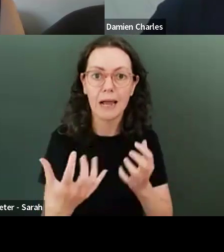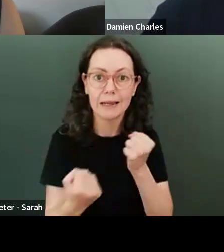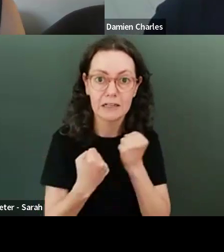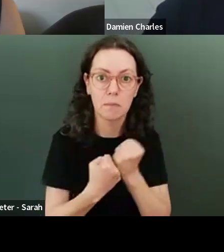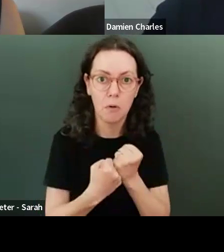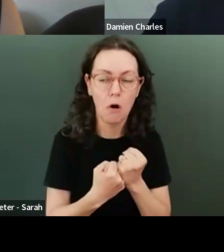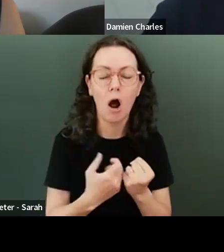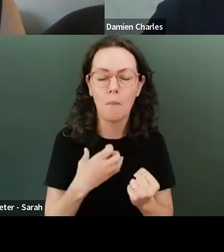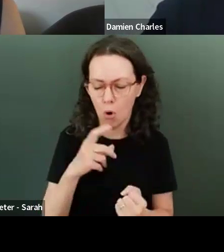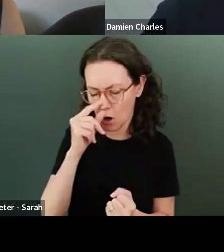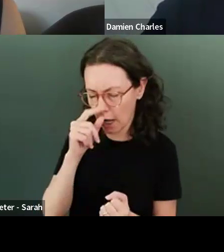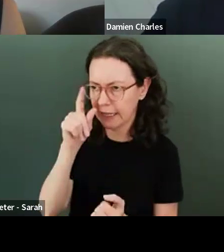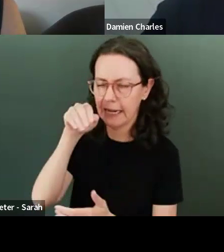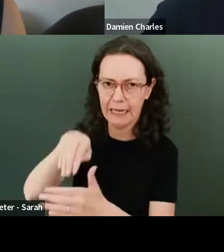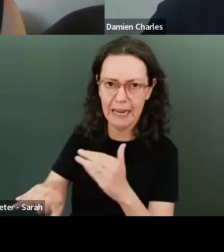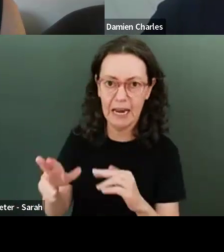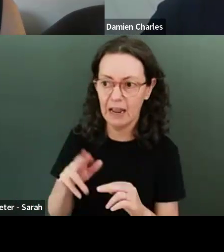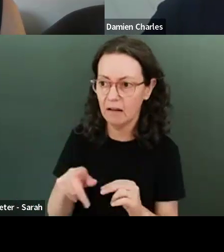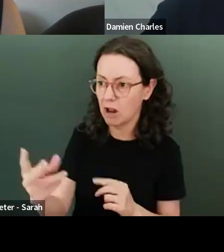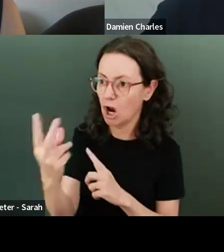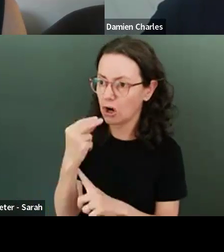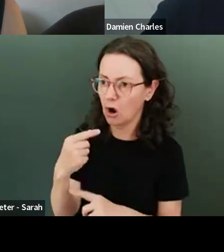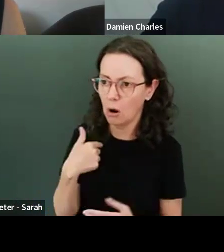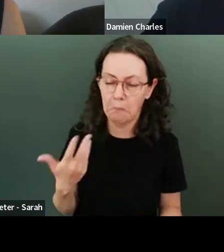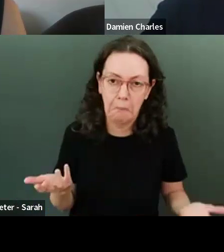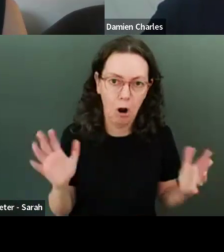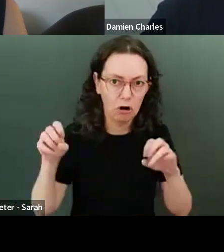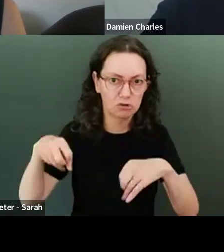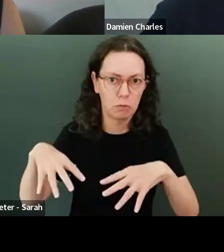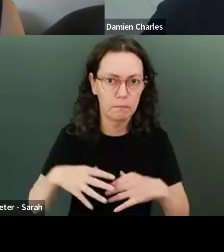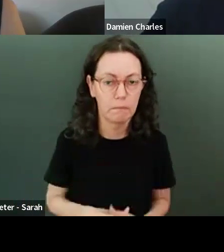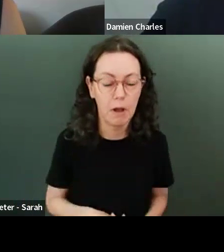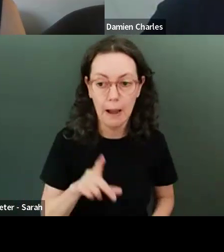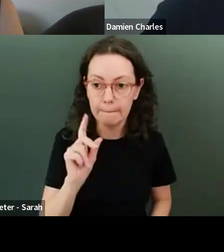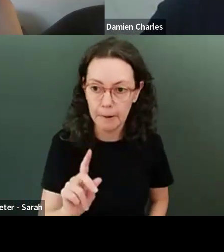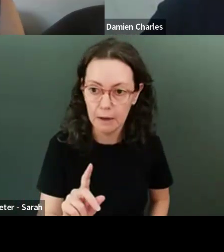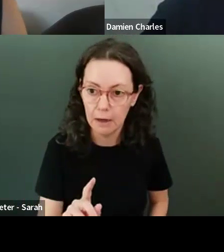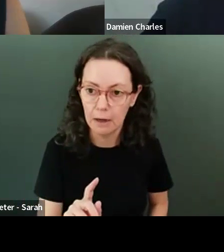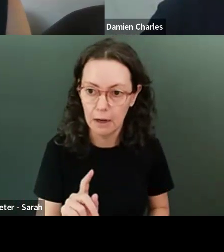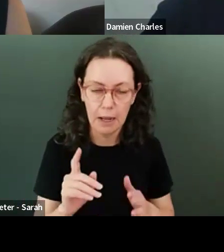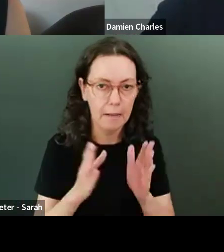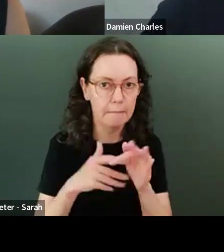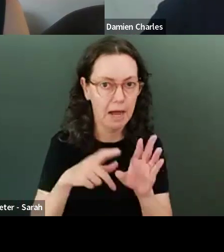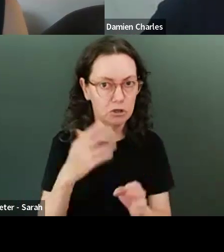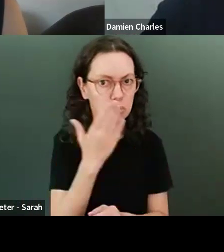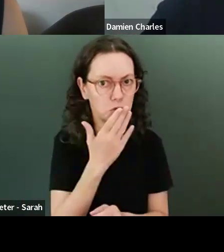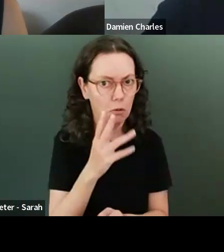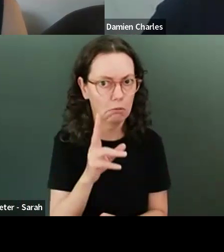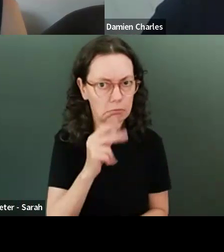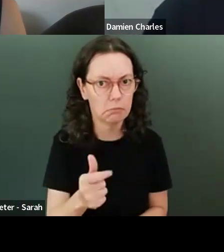more likely that they'll be able to undertake the program absolutely, but I did like the way that my school